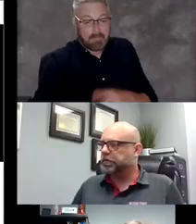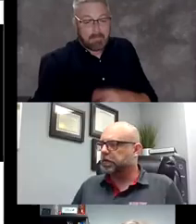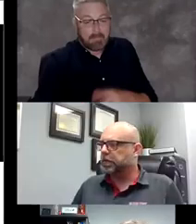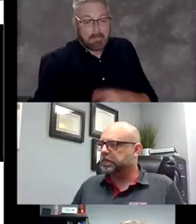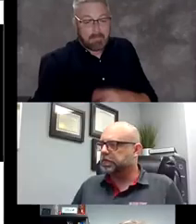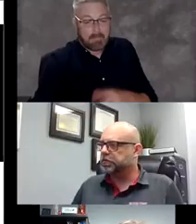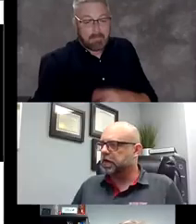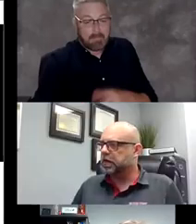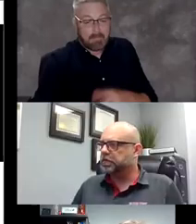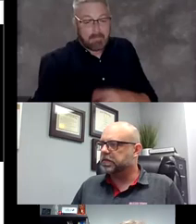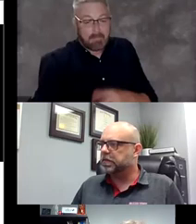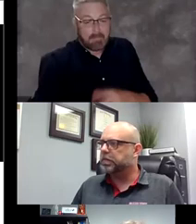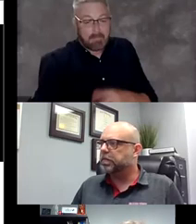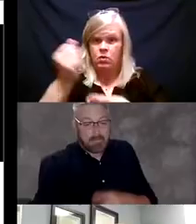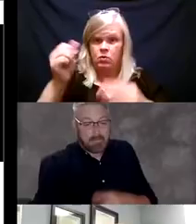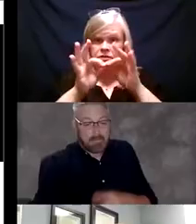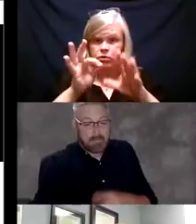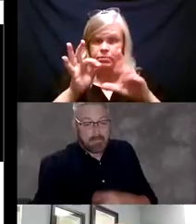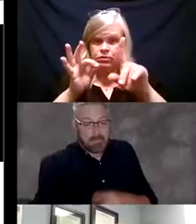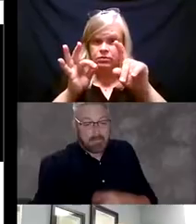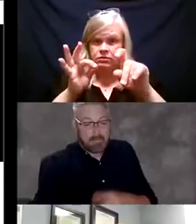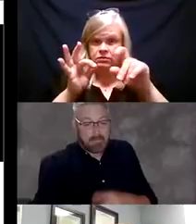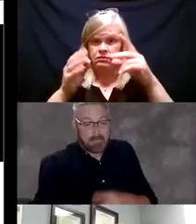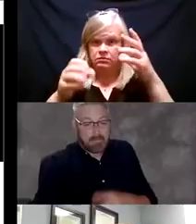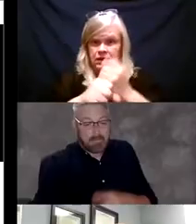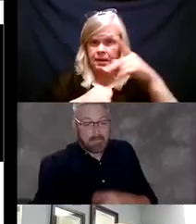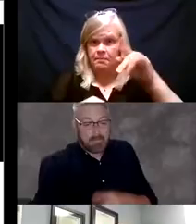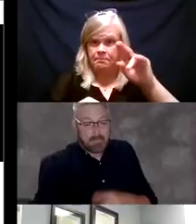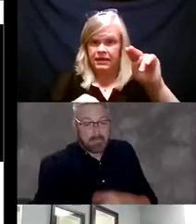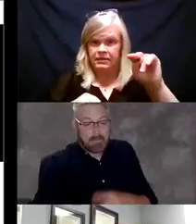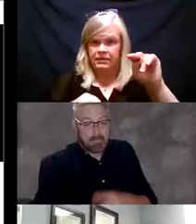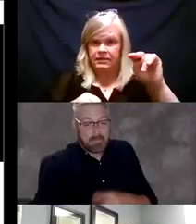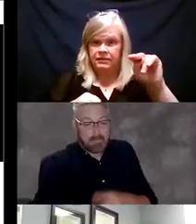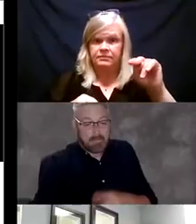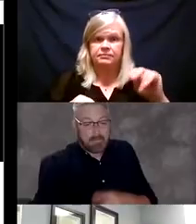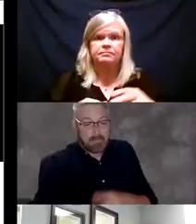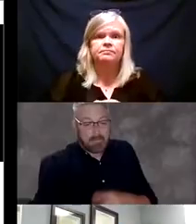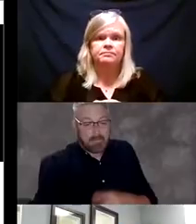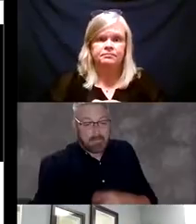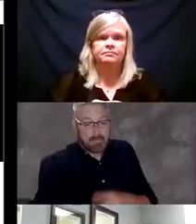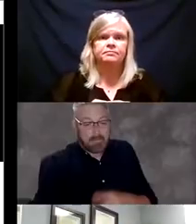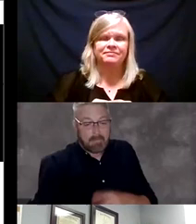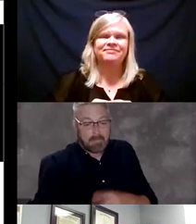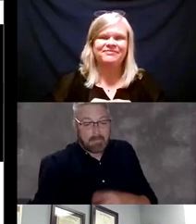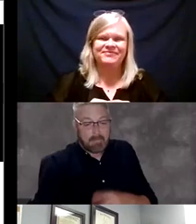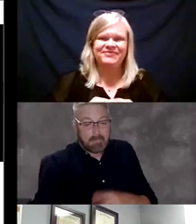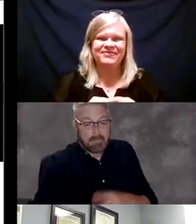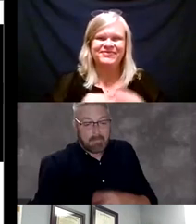YOU ARE ABLE TO OR IF YOU ARE NOT ABLE TO SEE THEM? OKAY. LOOKS LIKE THEY ARE GOOD NOW. ALL RIGHT. WE WILL CONTINUE.